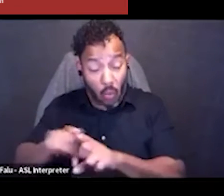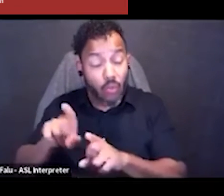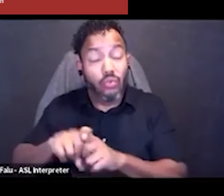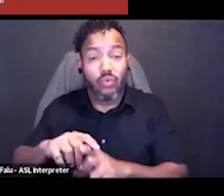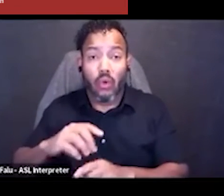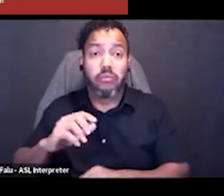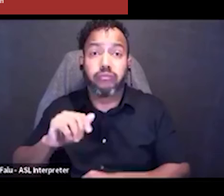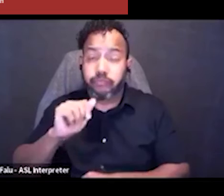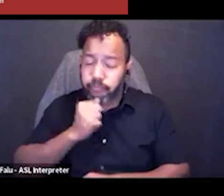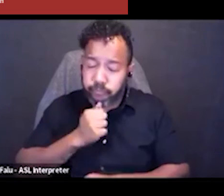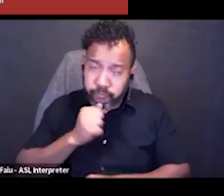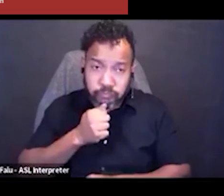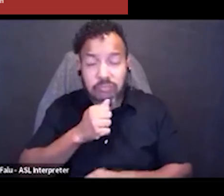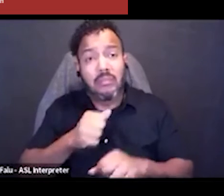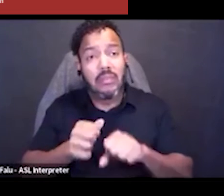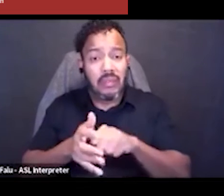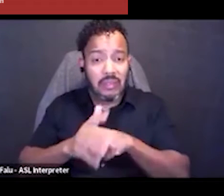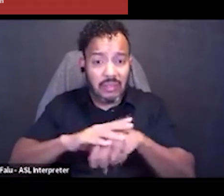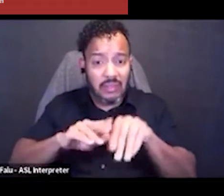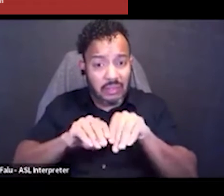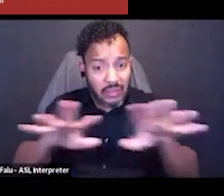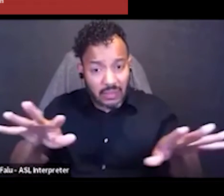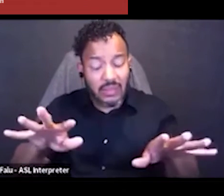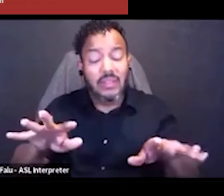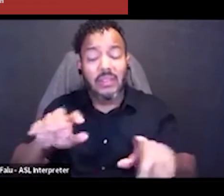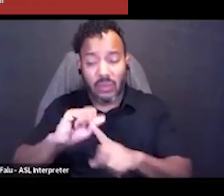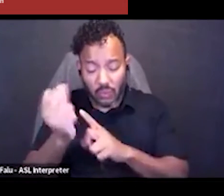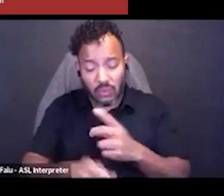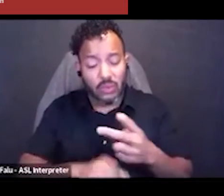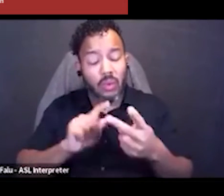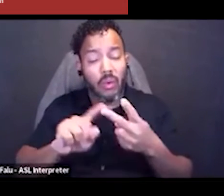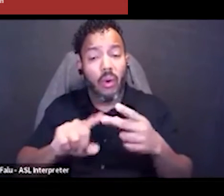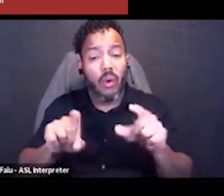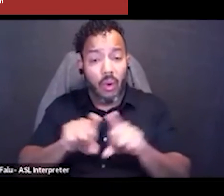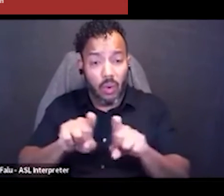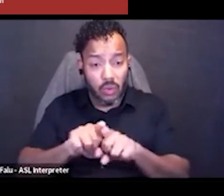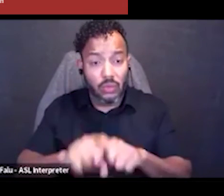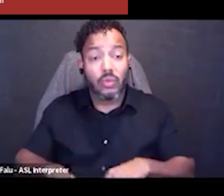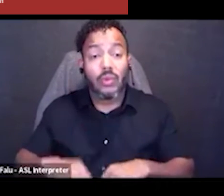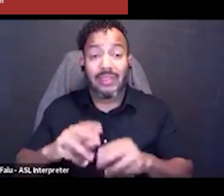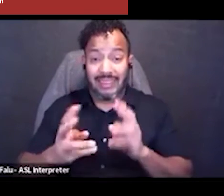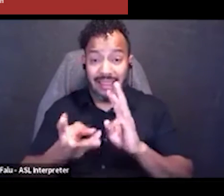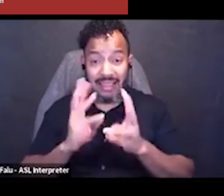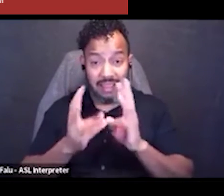of larger climate change trends.